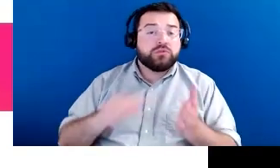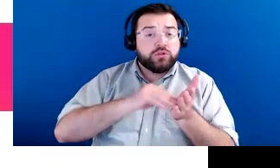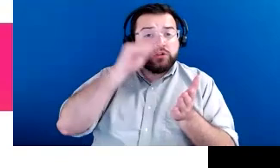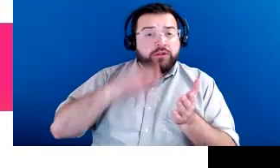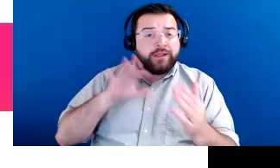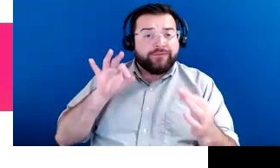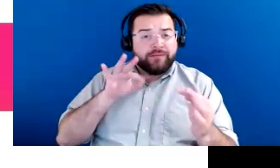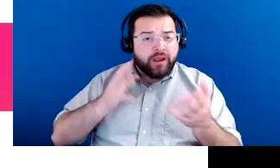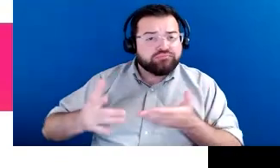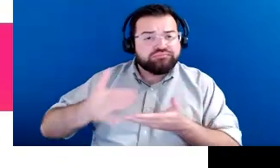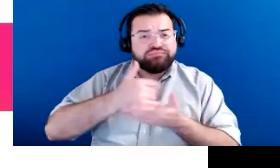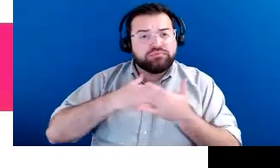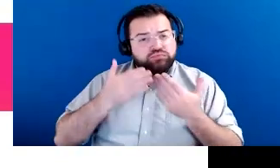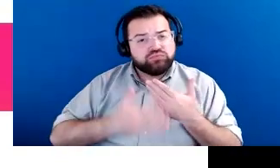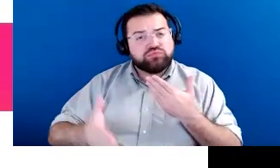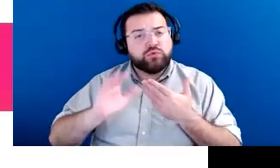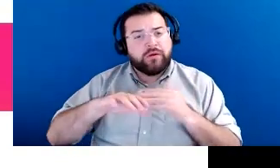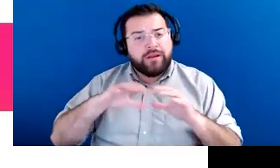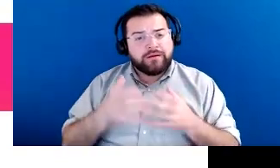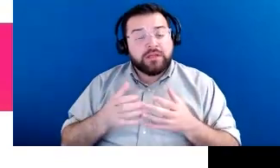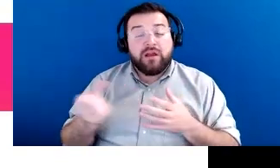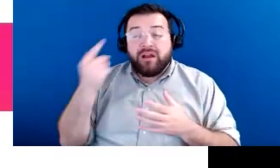Again you could use non graded quizzes.